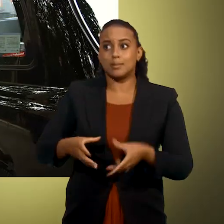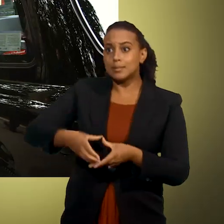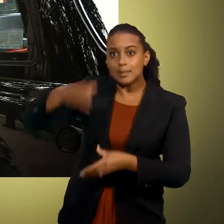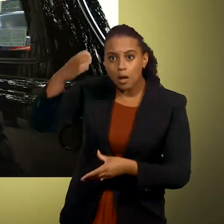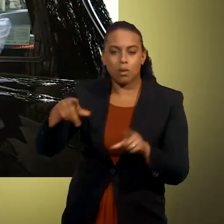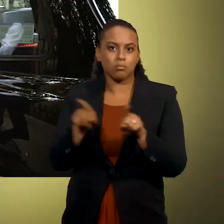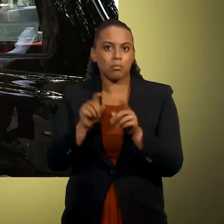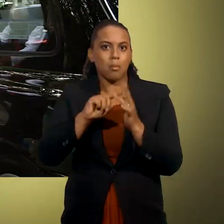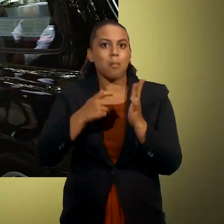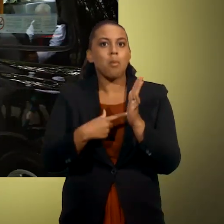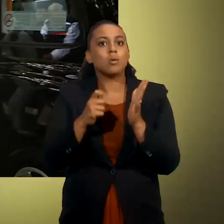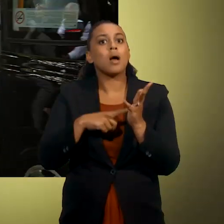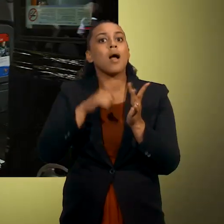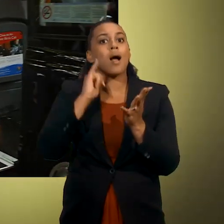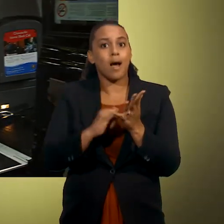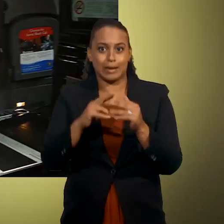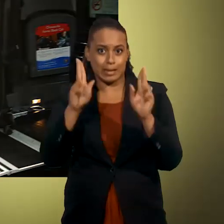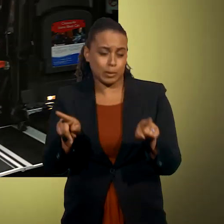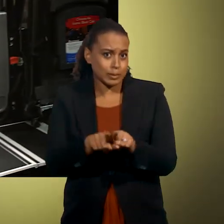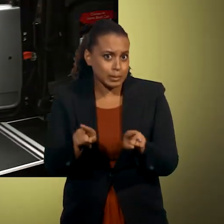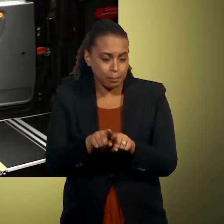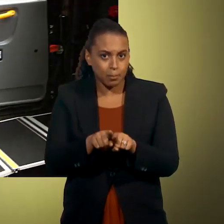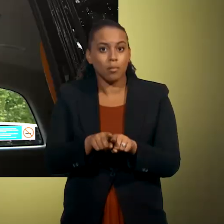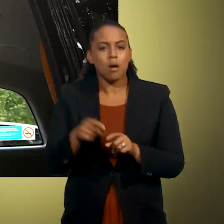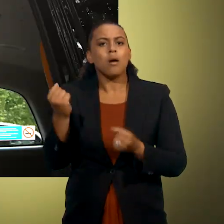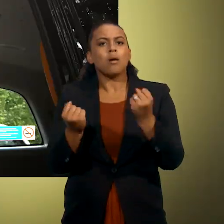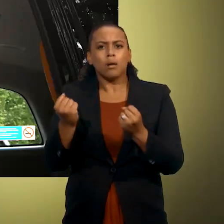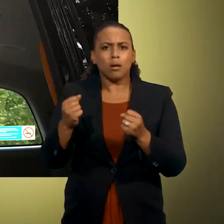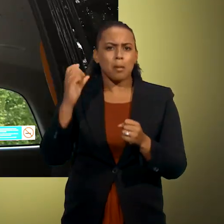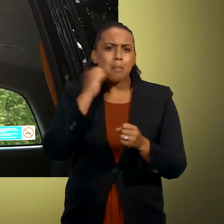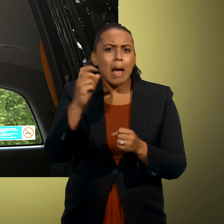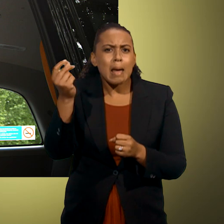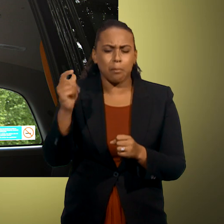London's black cabs are fitted with ramps with space for a standard wheelchair, grab